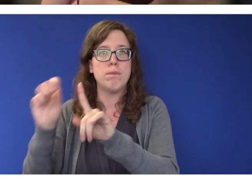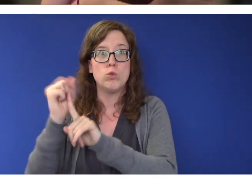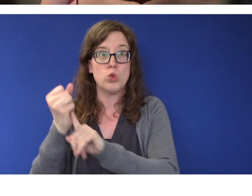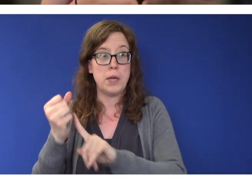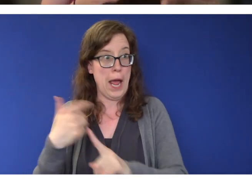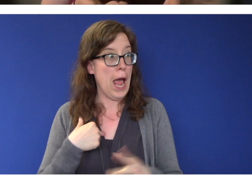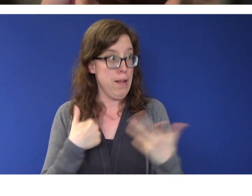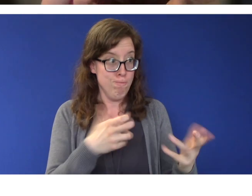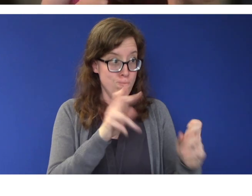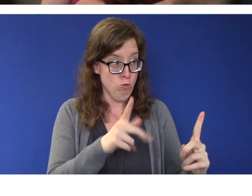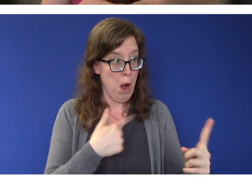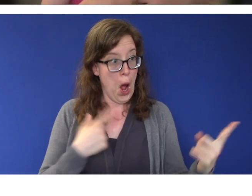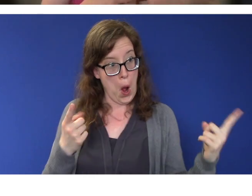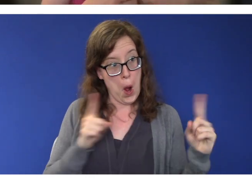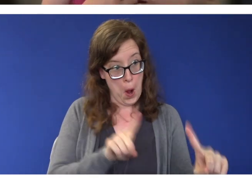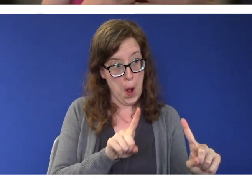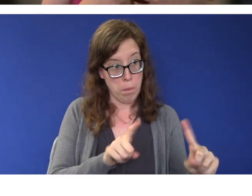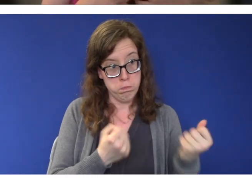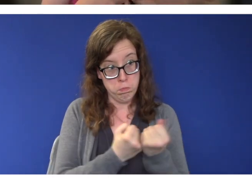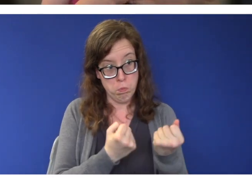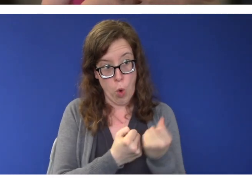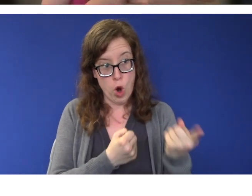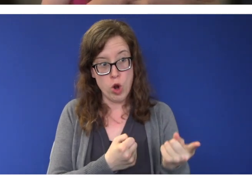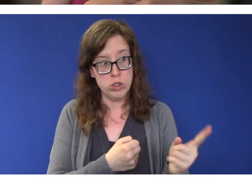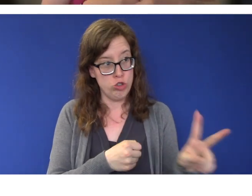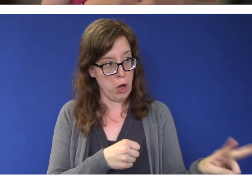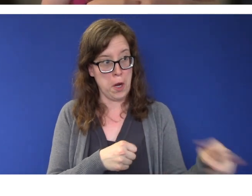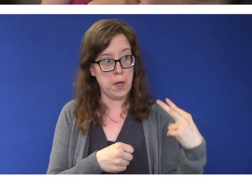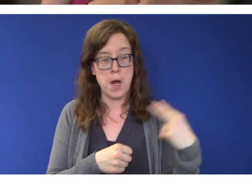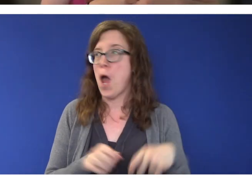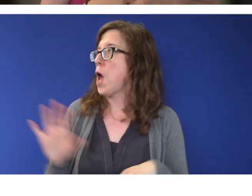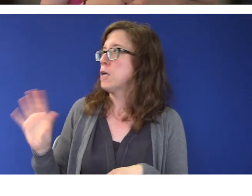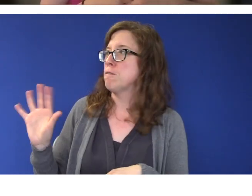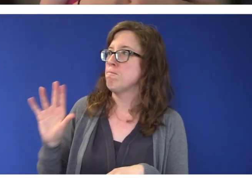I said, "All right, let's go. I will come help and support you." And she turned to me and said,